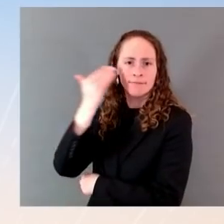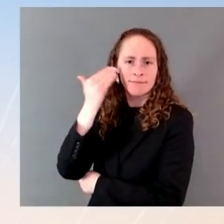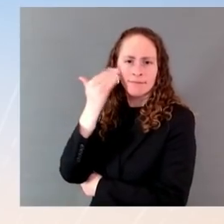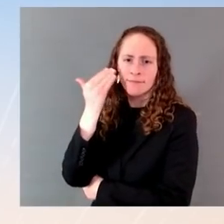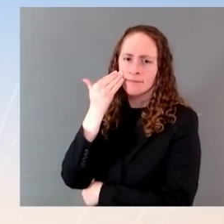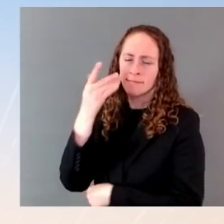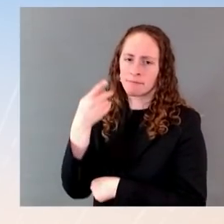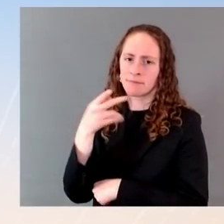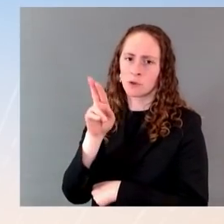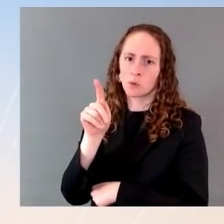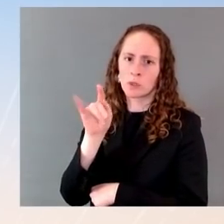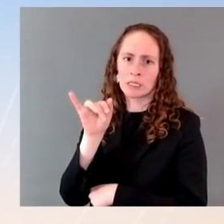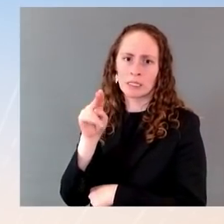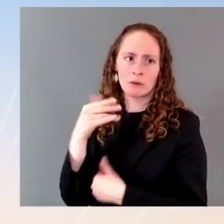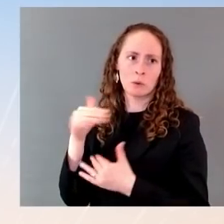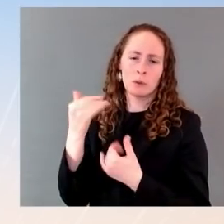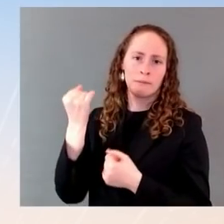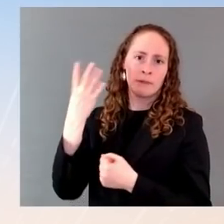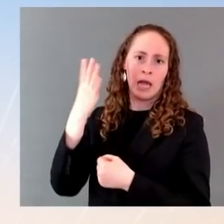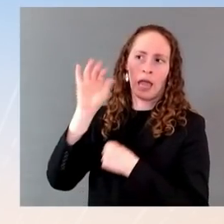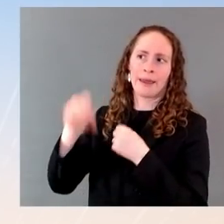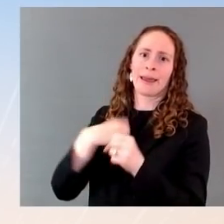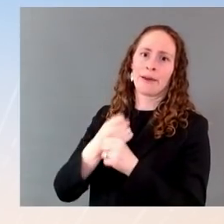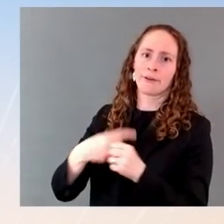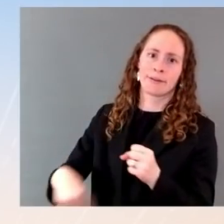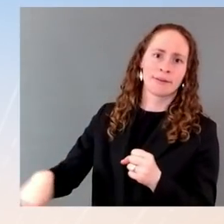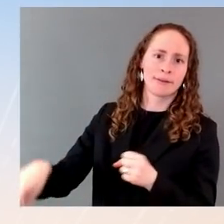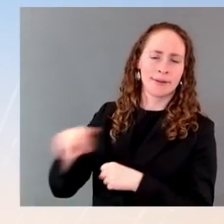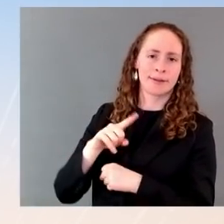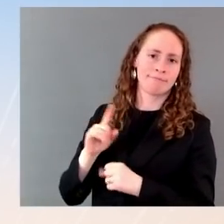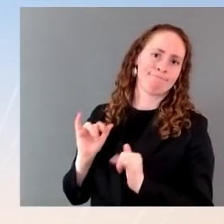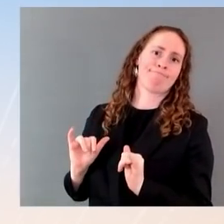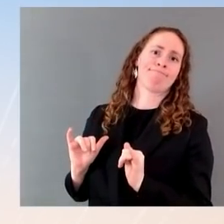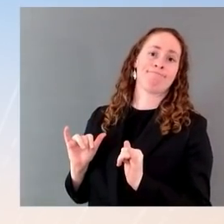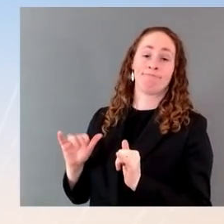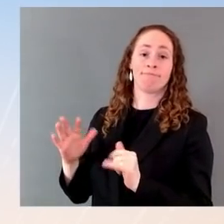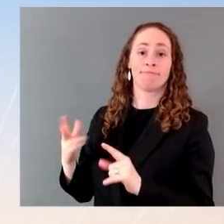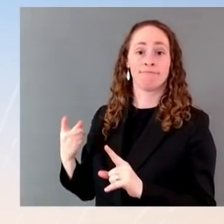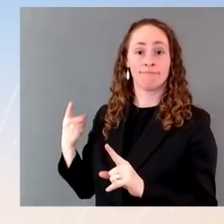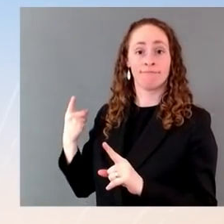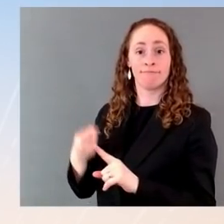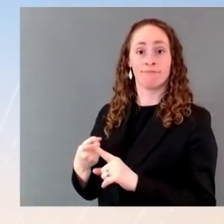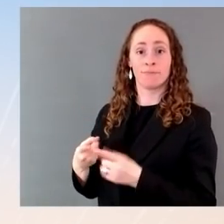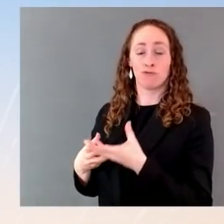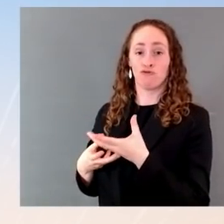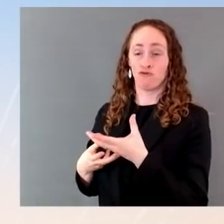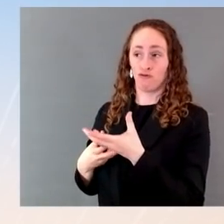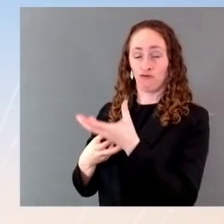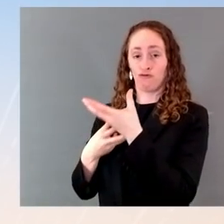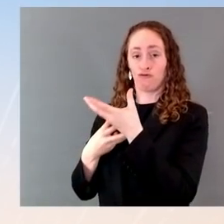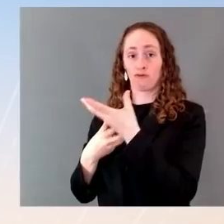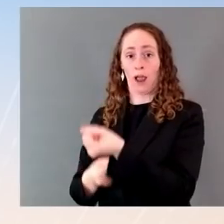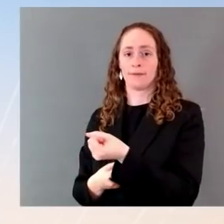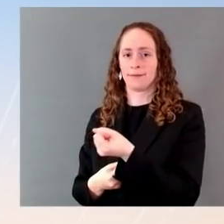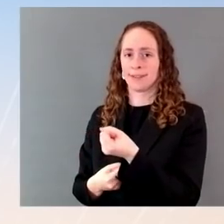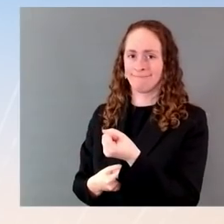So, the question, once again, is: Is there an opening, a possibility if it needs be -- if there needs to be a conversation,